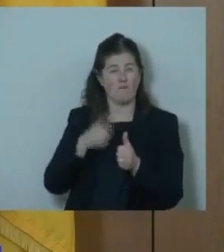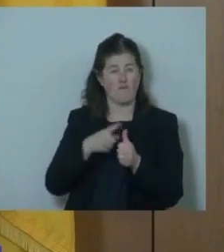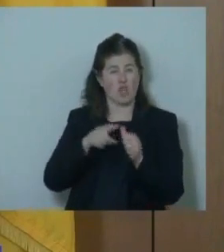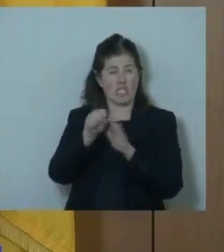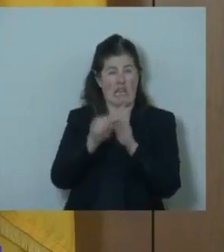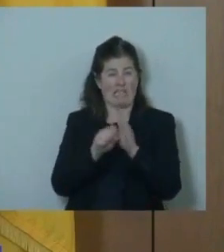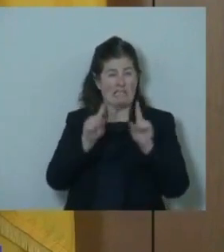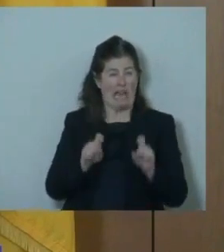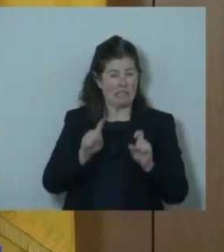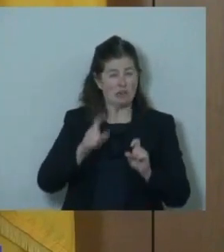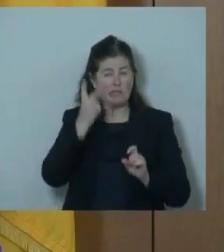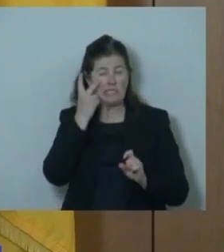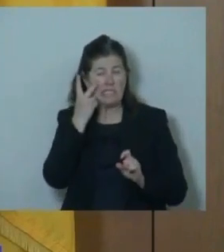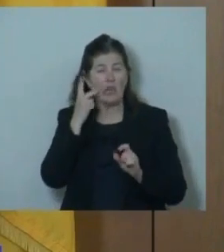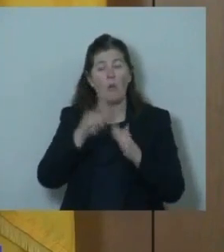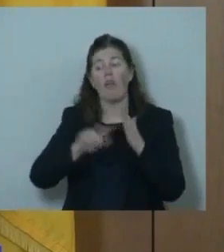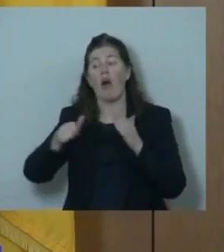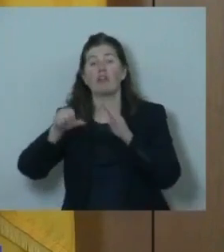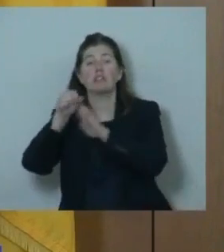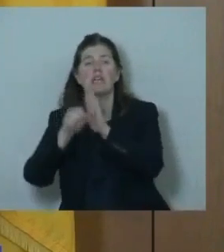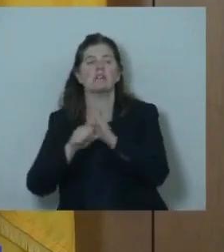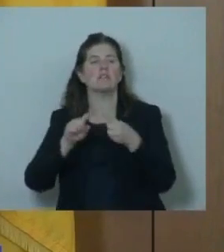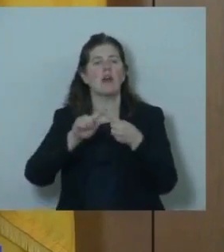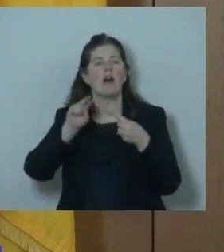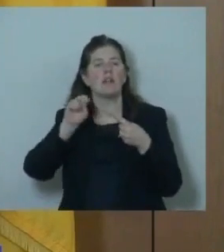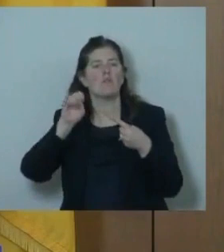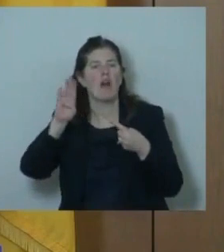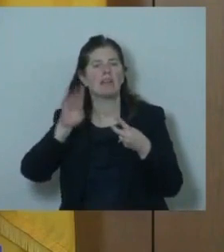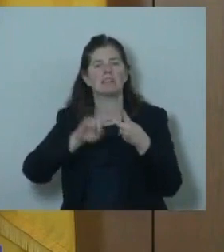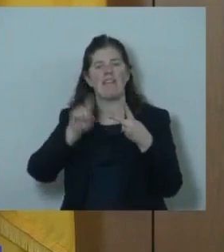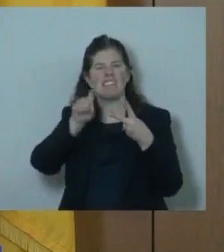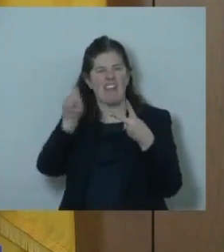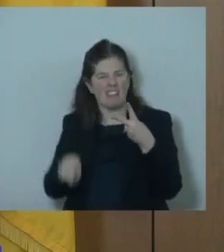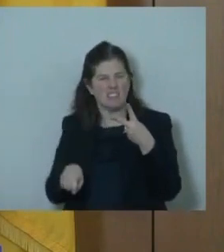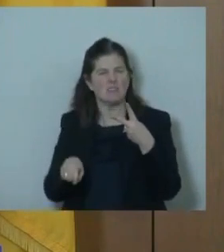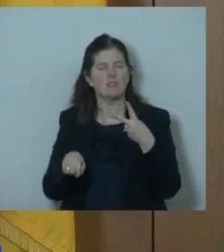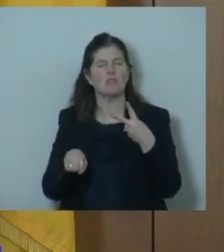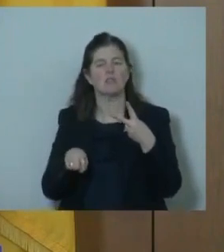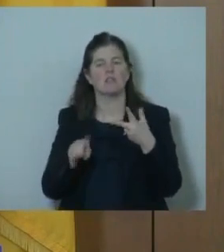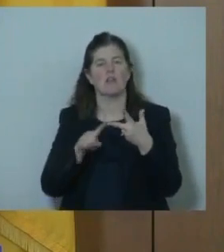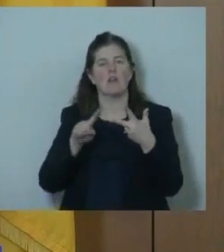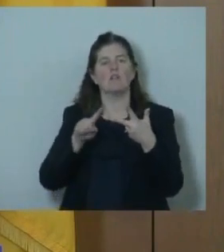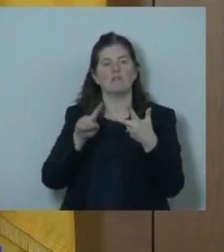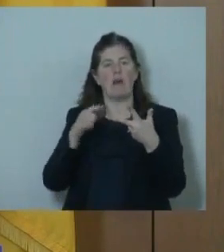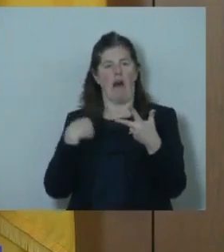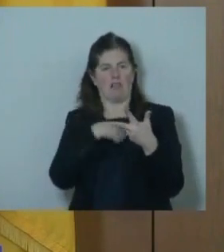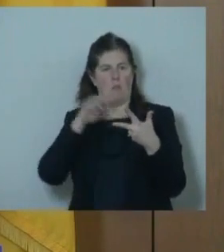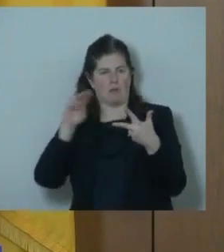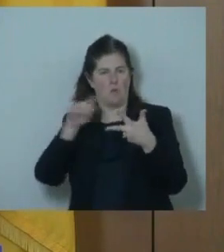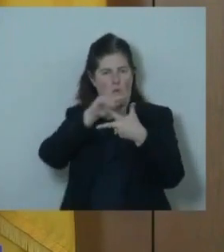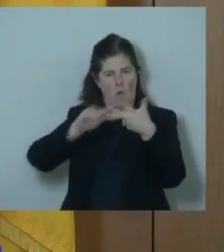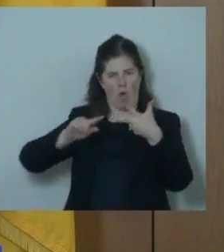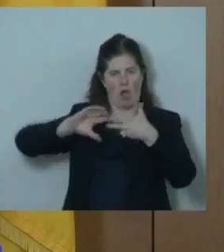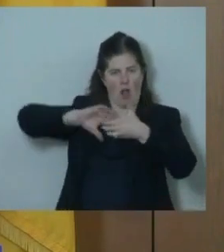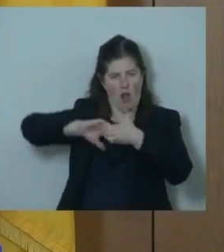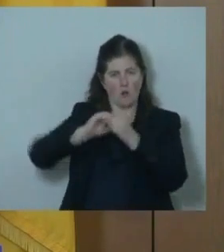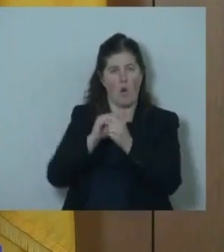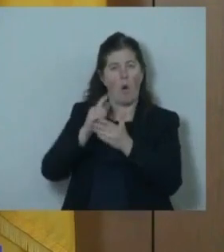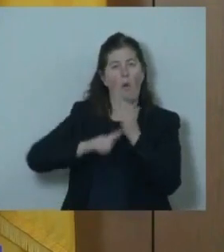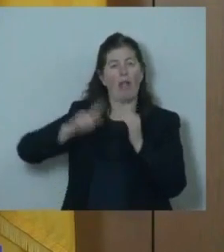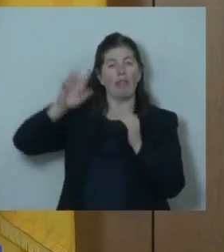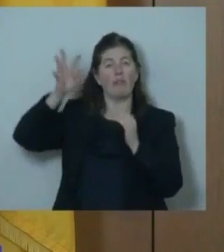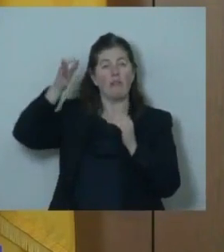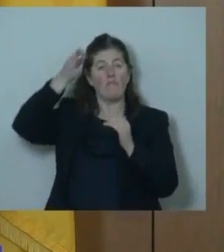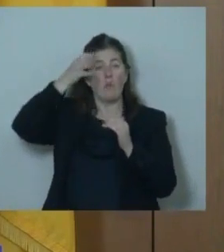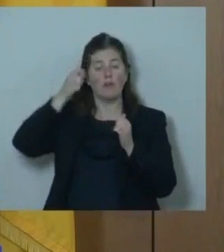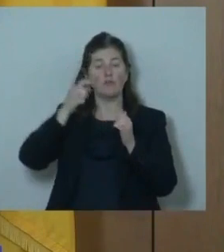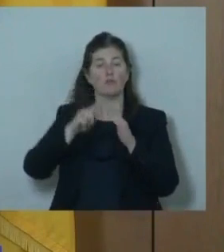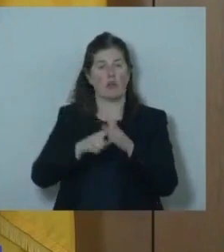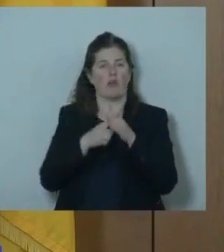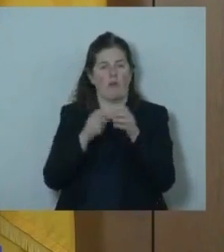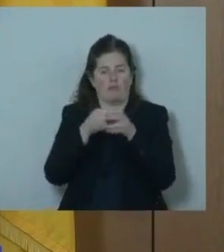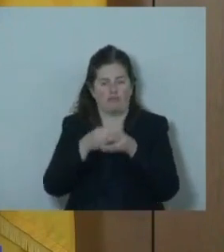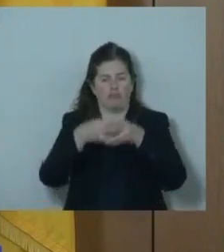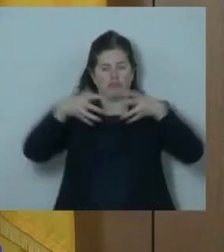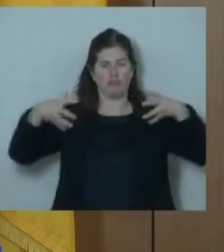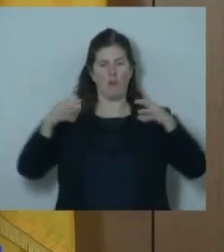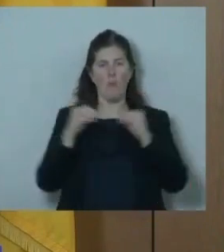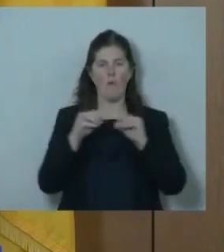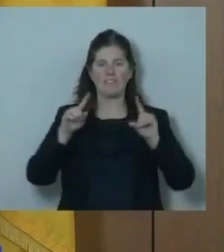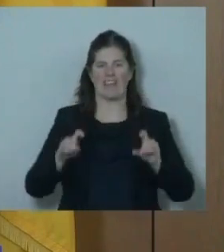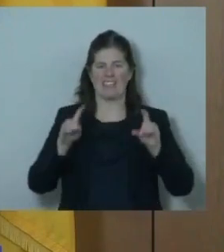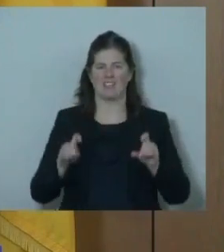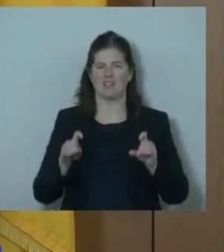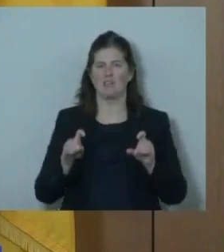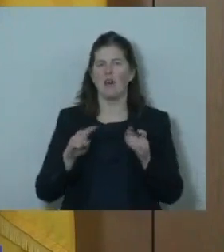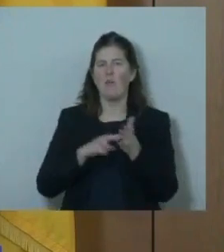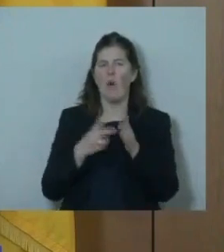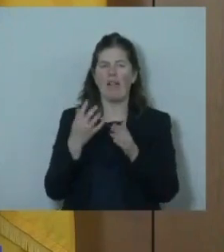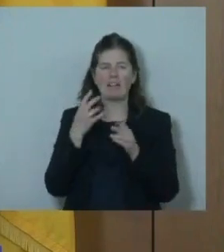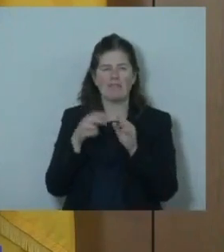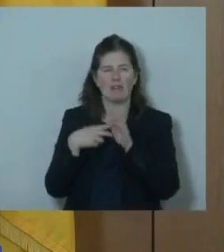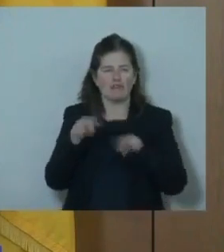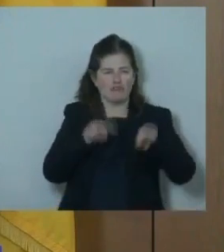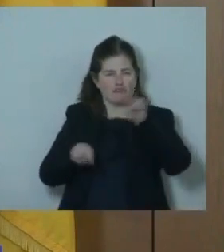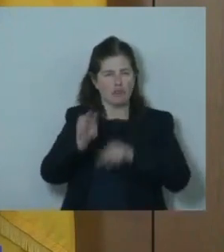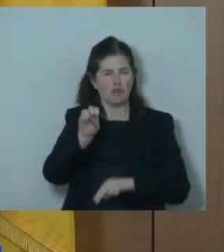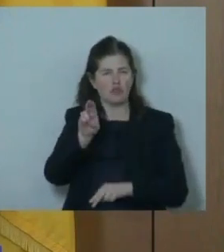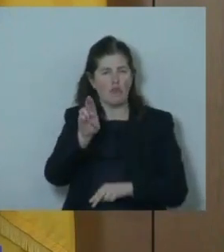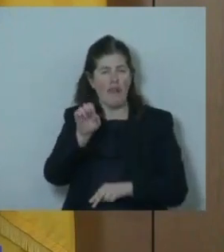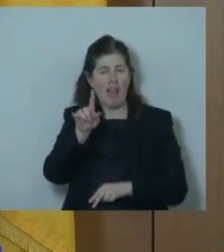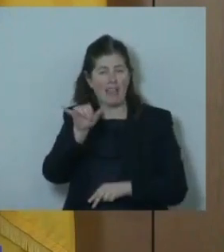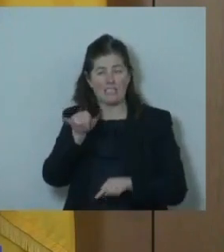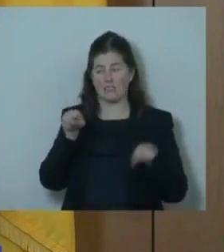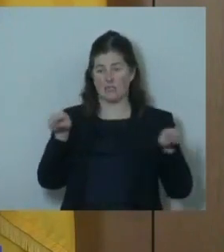WE HAVE DECIDED BASED ON FDA APPROVAL AND WE TALKED ABOUT BEING A PILOT STATE WITH SEVERAL OTHER STATES, INCLUDING NEBRASKA, TEXAS, AND WITH THE FEDERAL GOVERNMENT WANTS TO